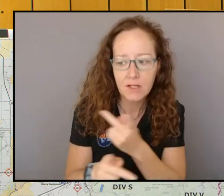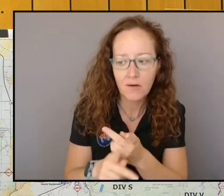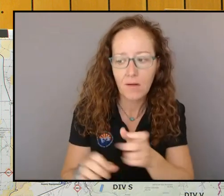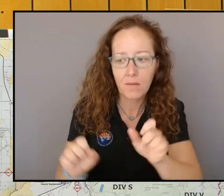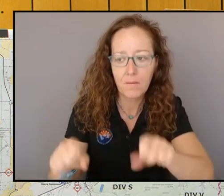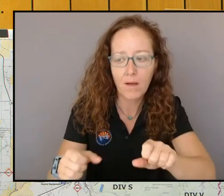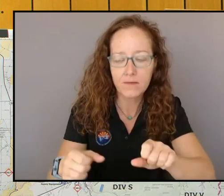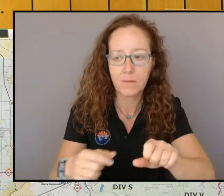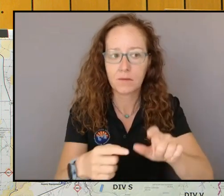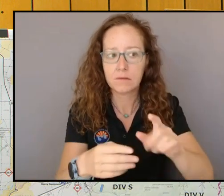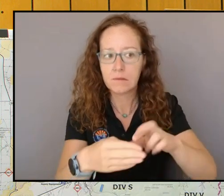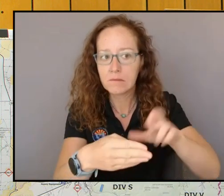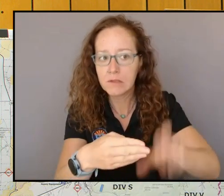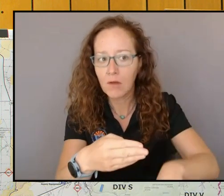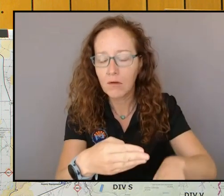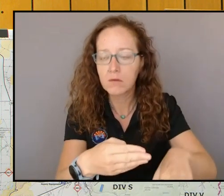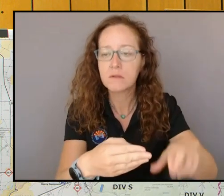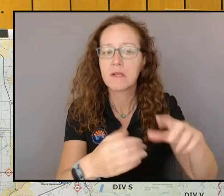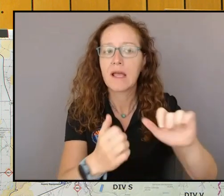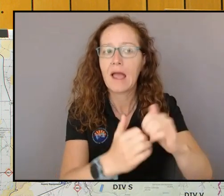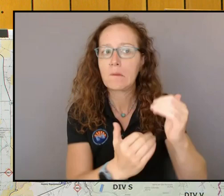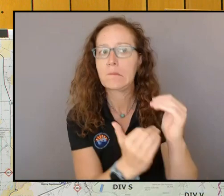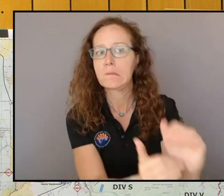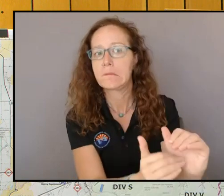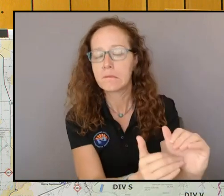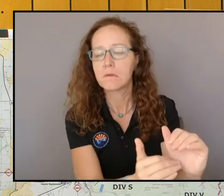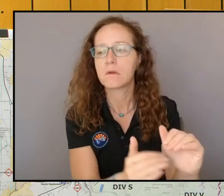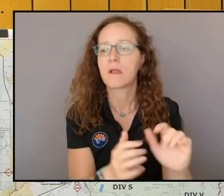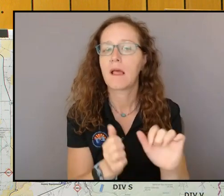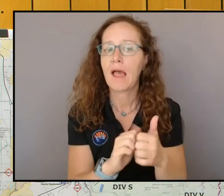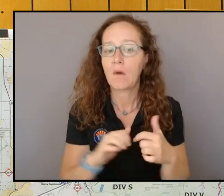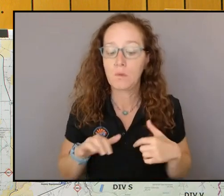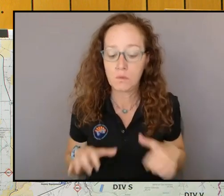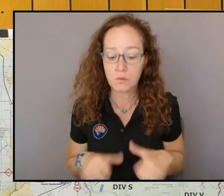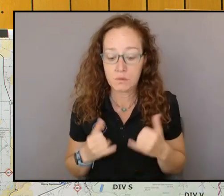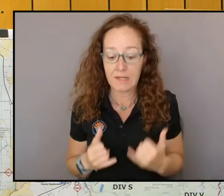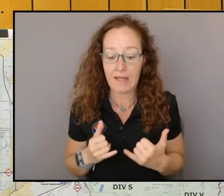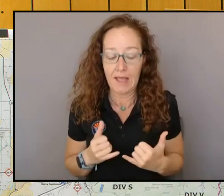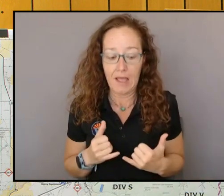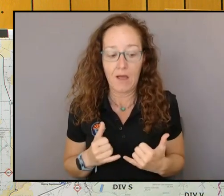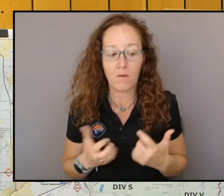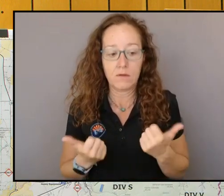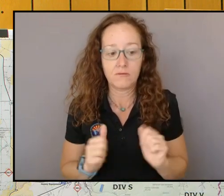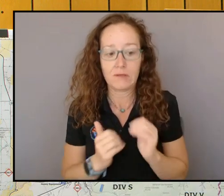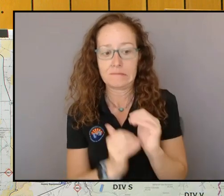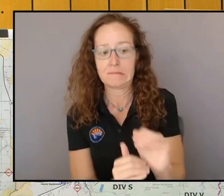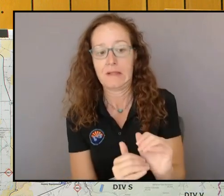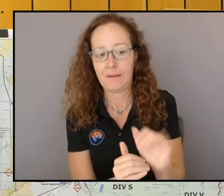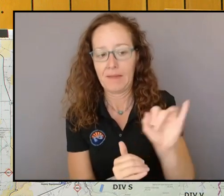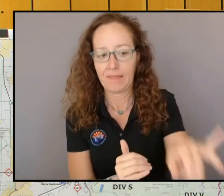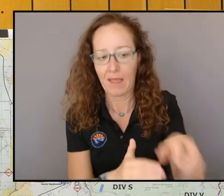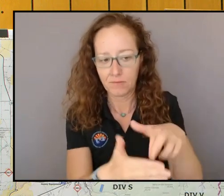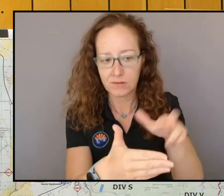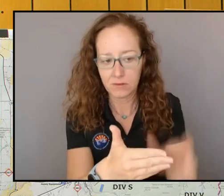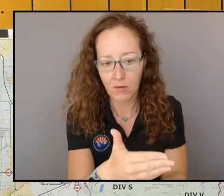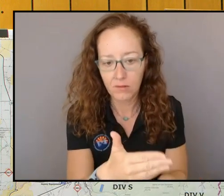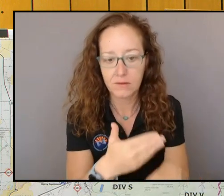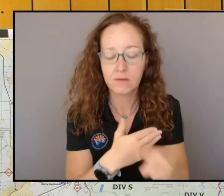48 hours as we see that this wind event that we're about ready to experience on the horizon. And so all that